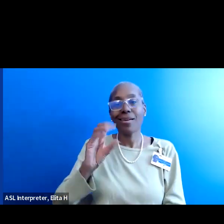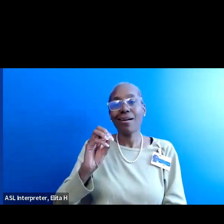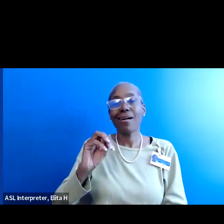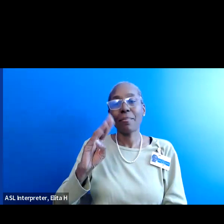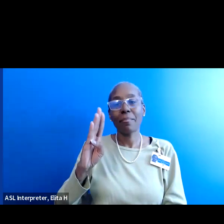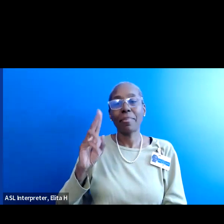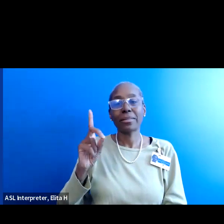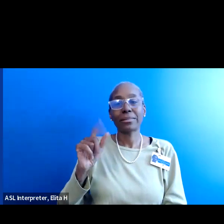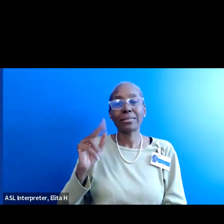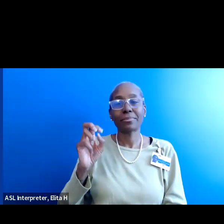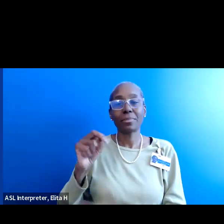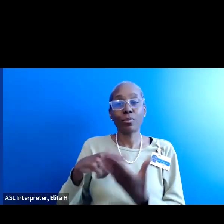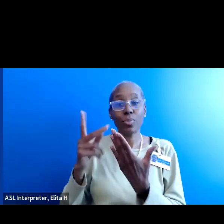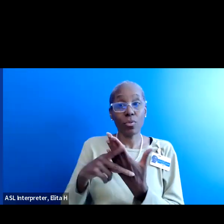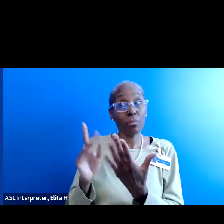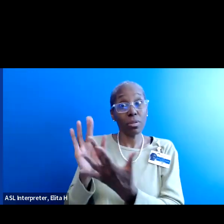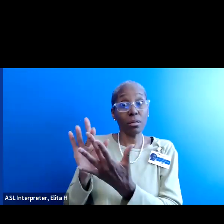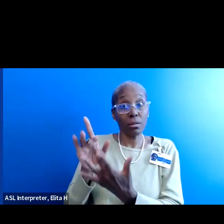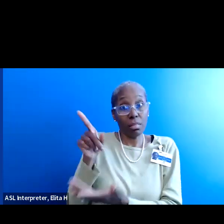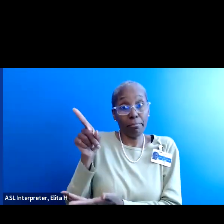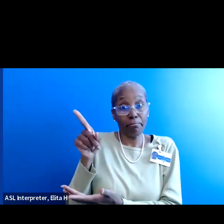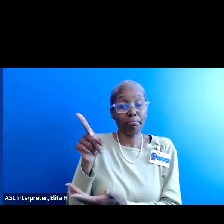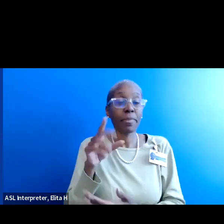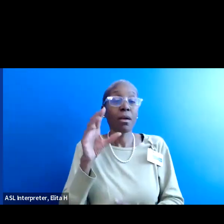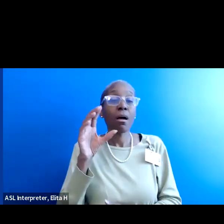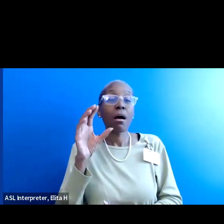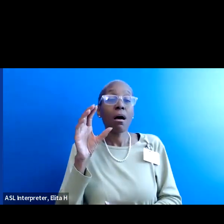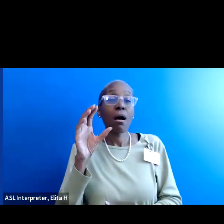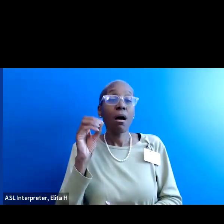So just to give you an idea, the Ombudsman Program can't say,